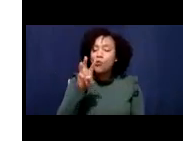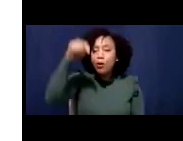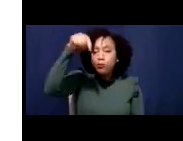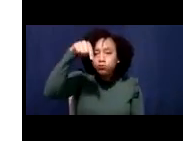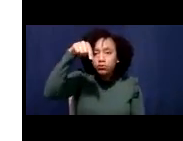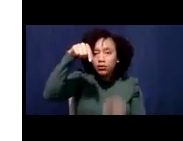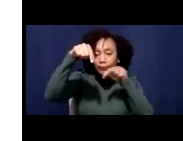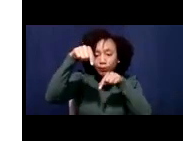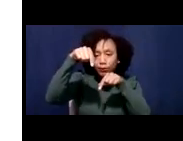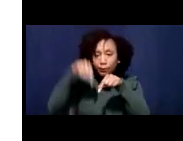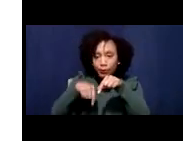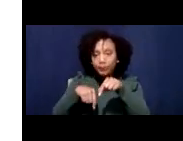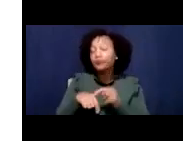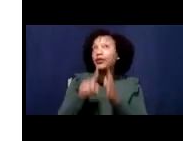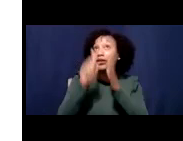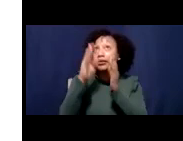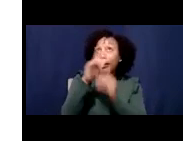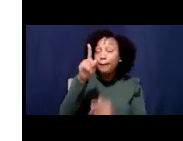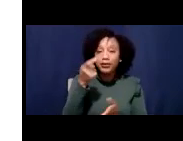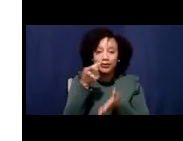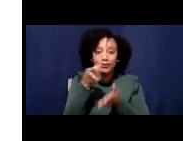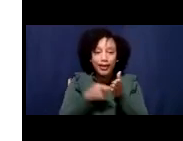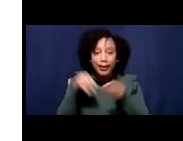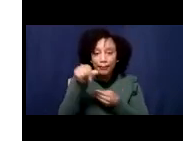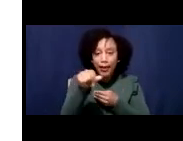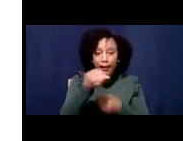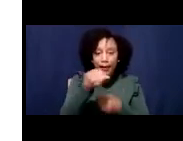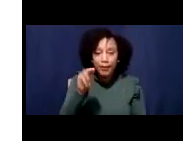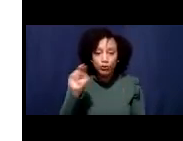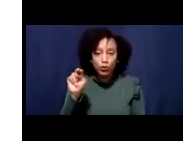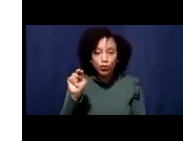Starting at the top with taxpayers of Minnesota, in 2008,